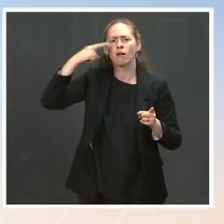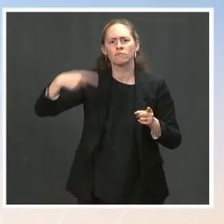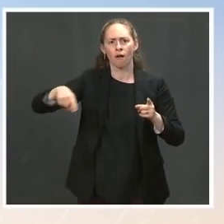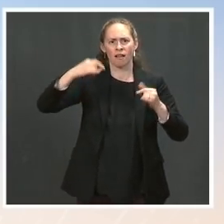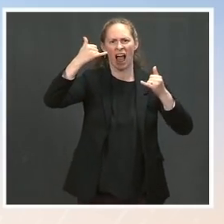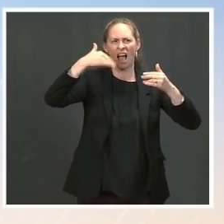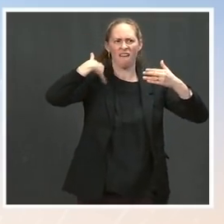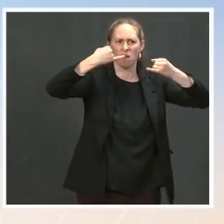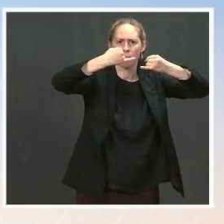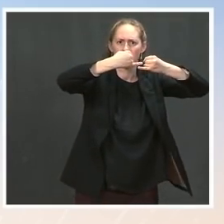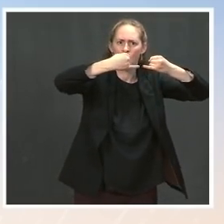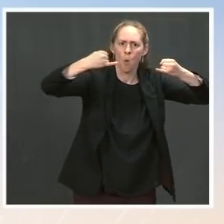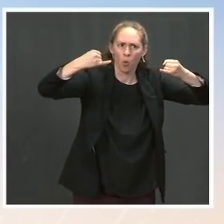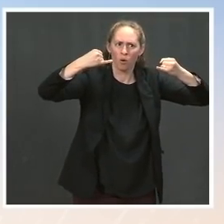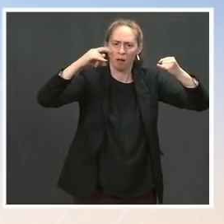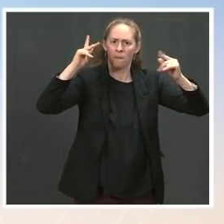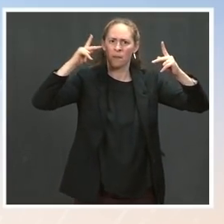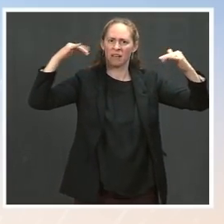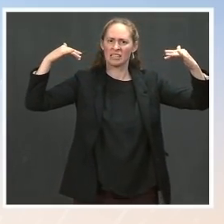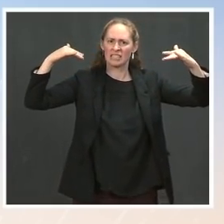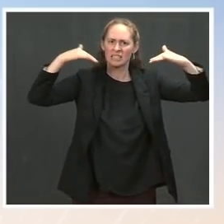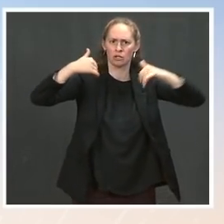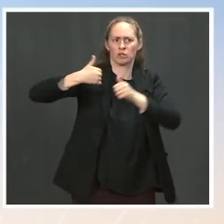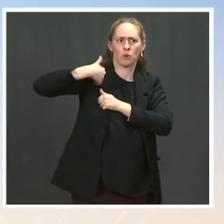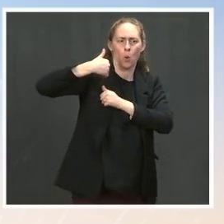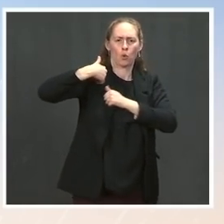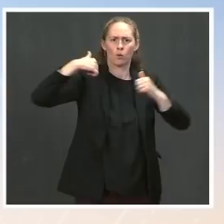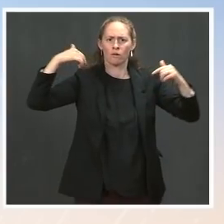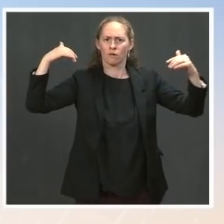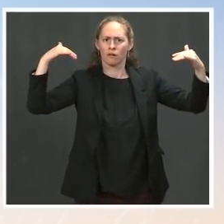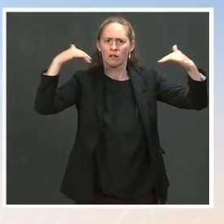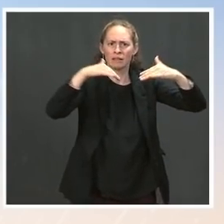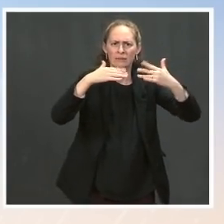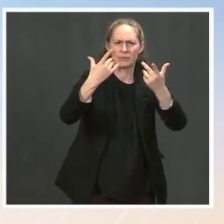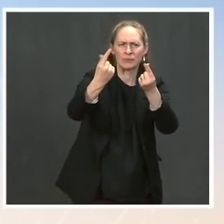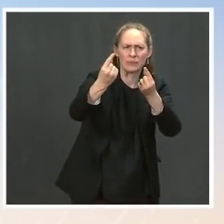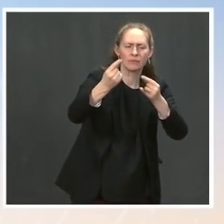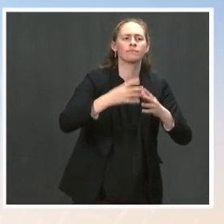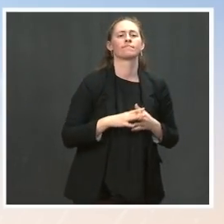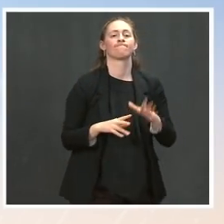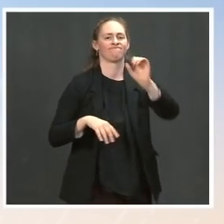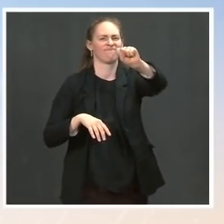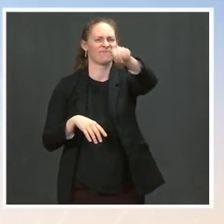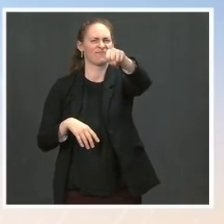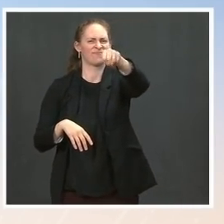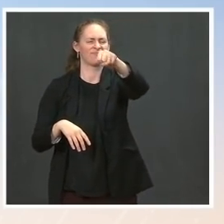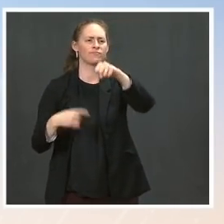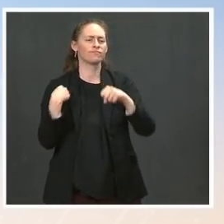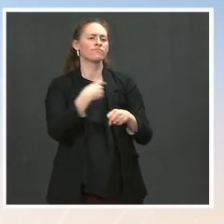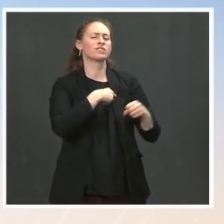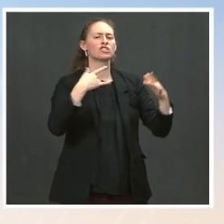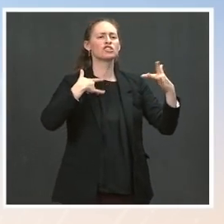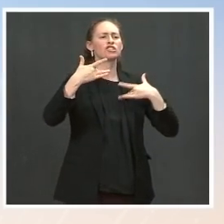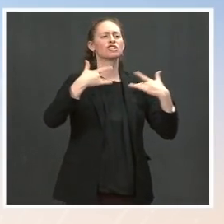Ms. Psaki: Well, first, let me say we are concerned, as I've said in the past -- but we've been, of course, watching it over the course of the weekend --